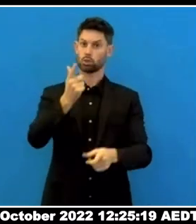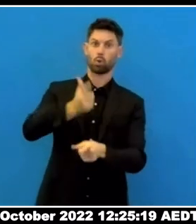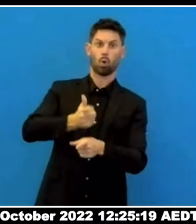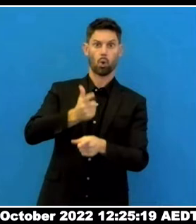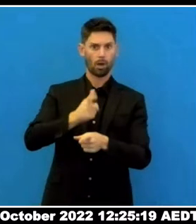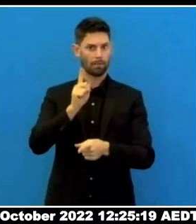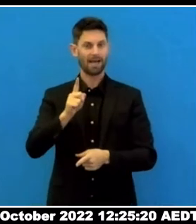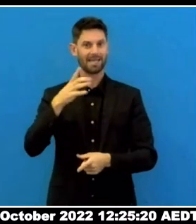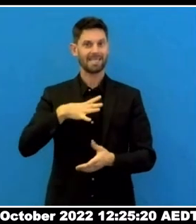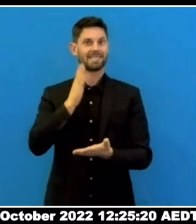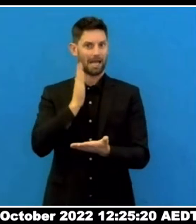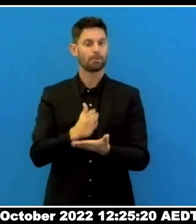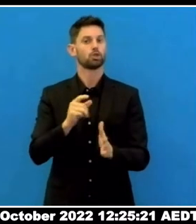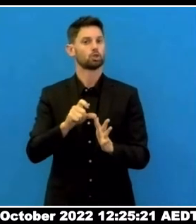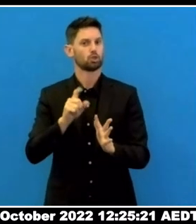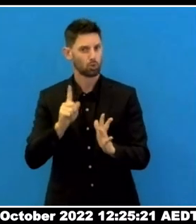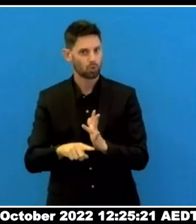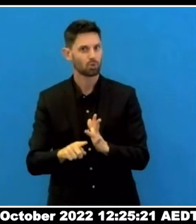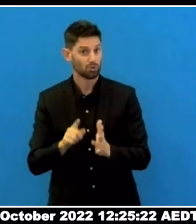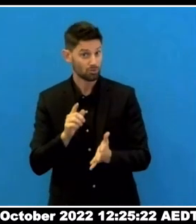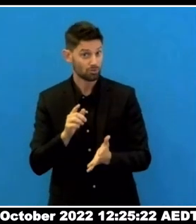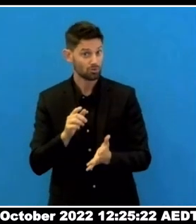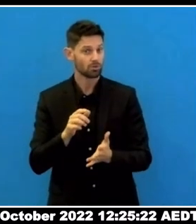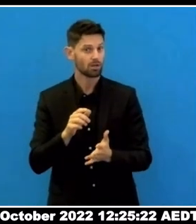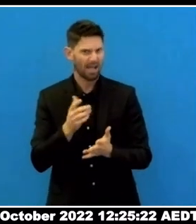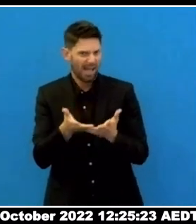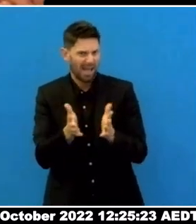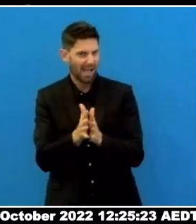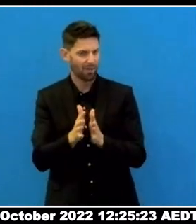but actually practising an approach? Yes, it's critical. How do you do that?